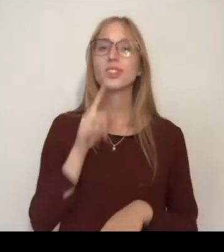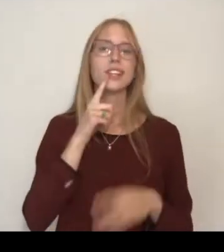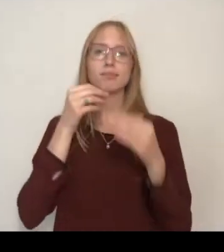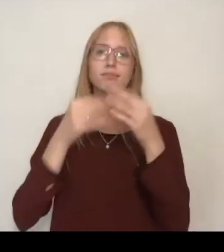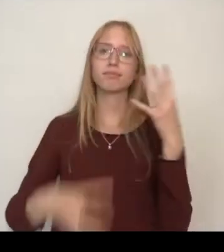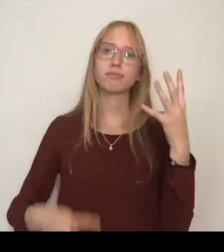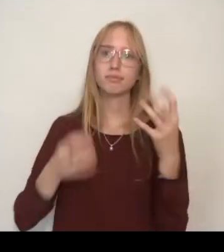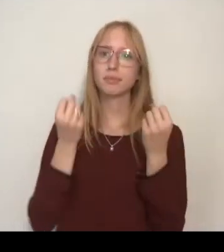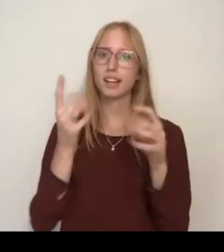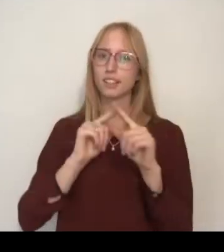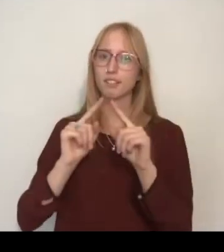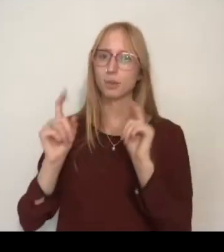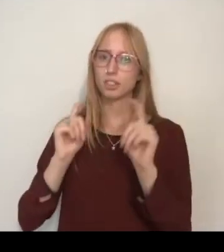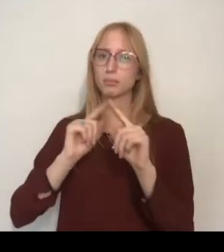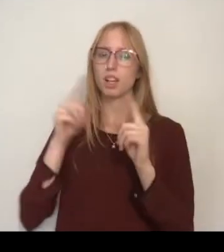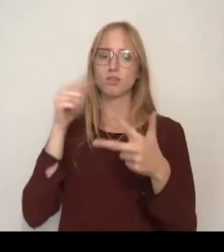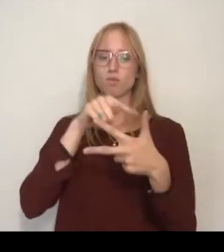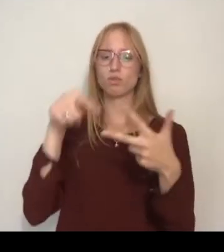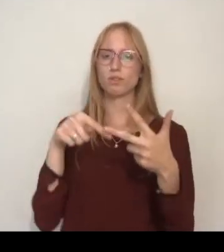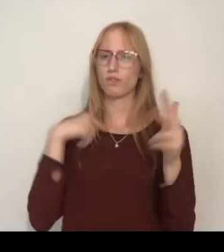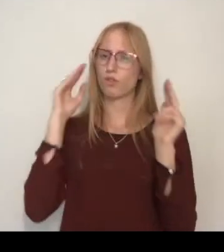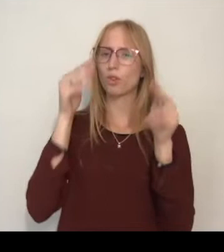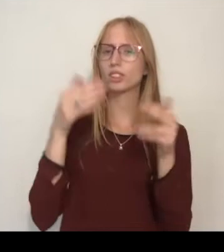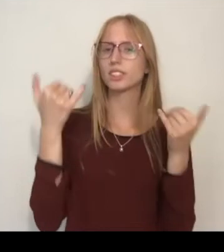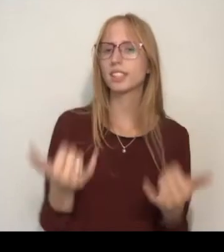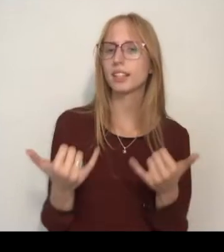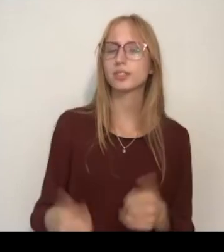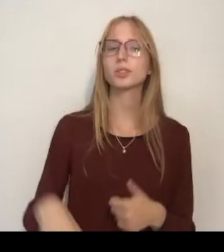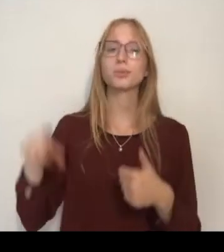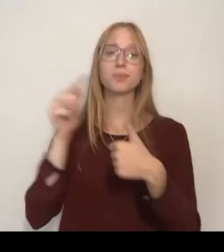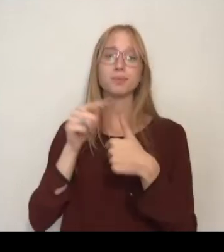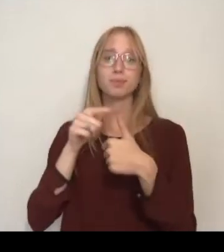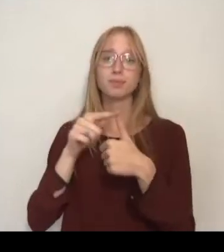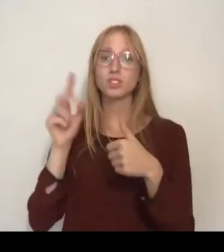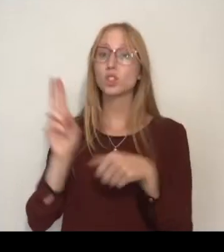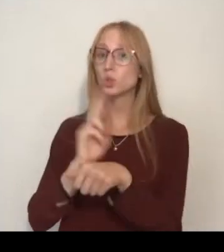We asked participants many different questions but for right now I will be focusing on three of them.